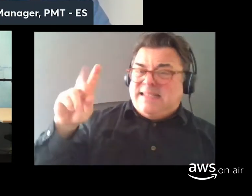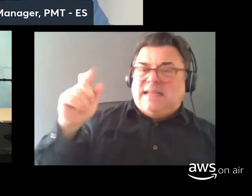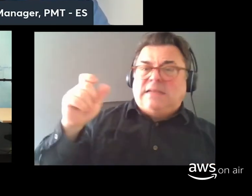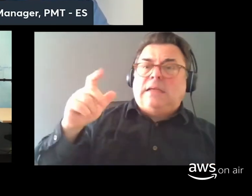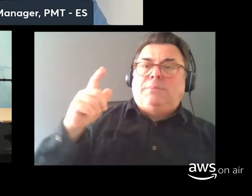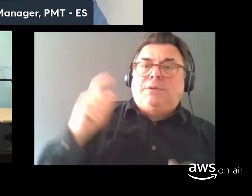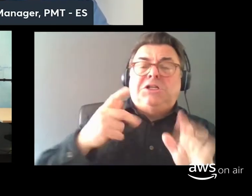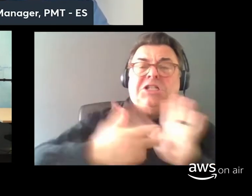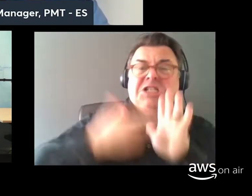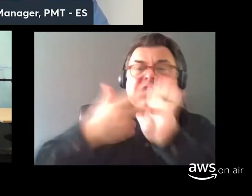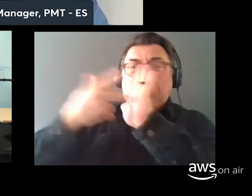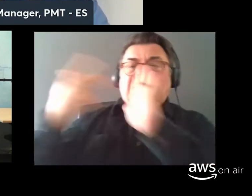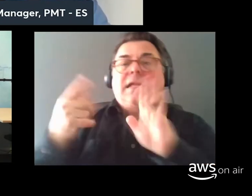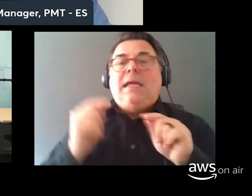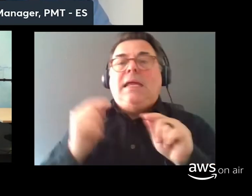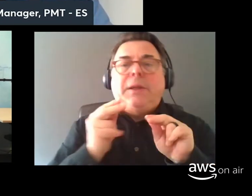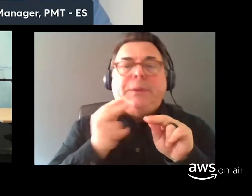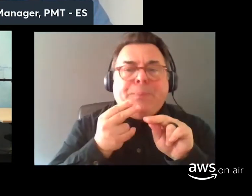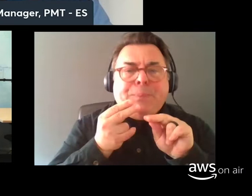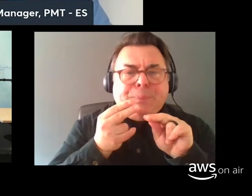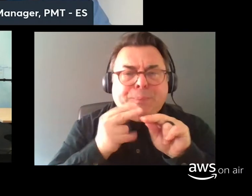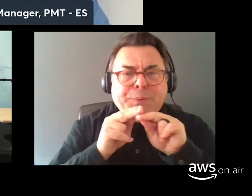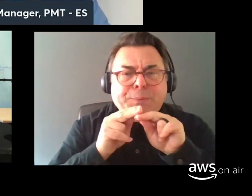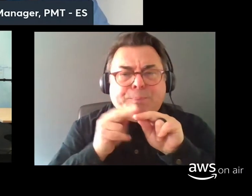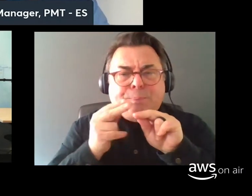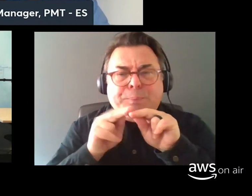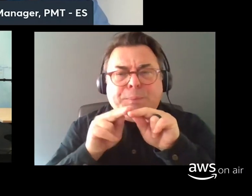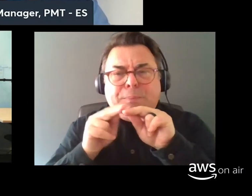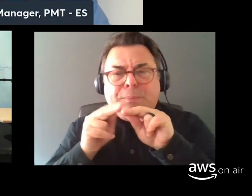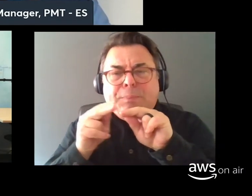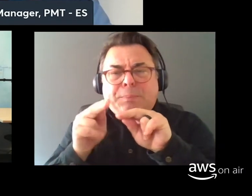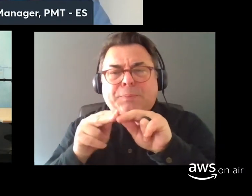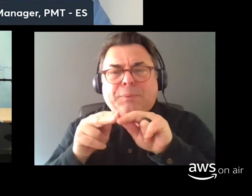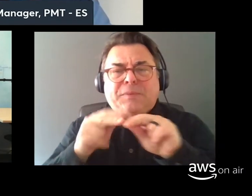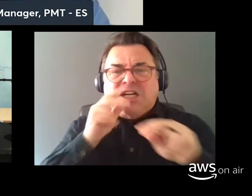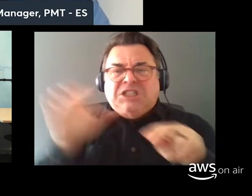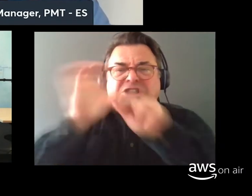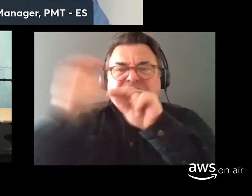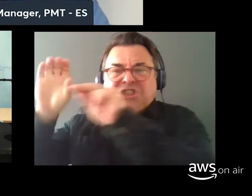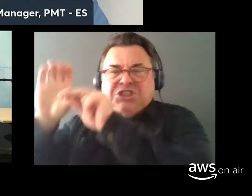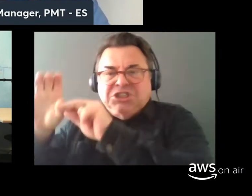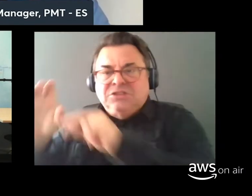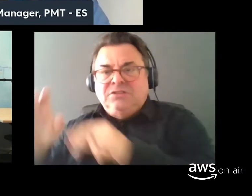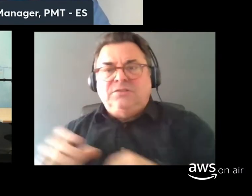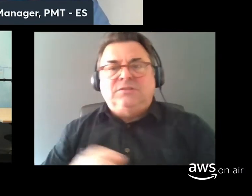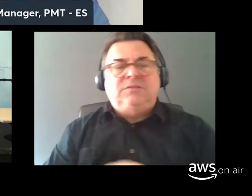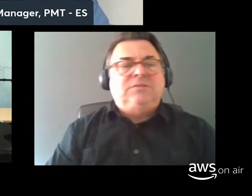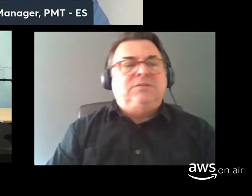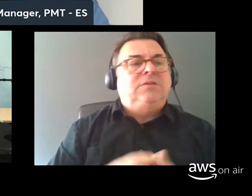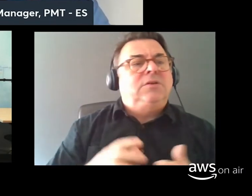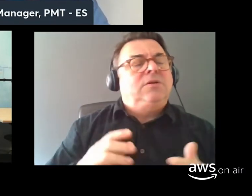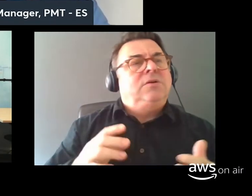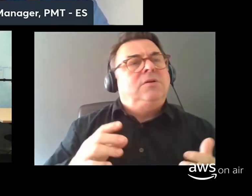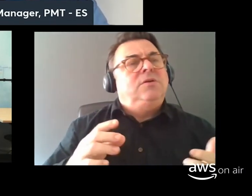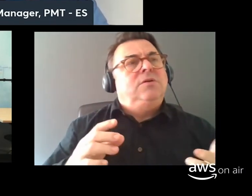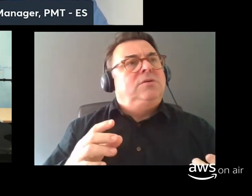Versus here we are able to adjust the capacity in much smaller increments. So obviously that's got some impact